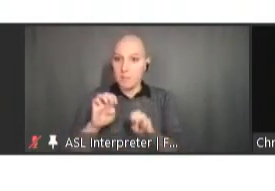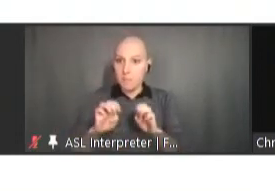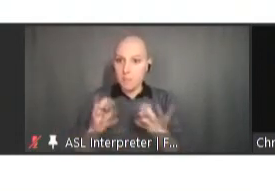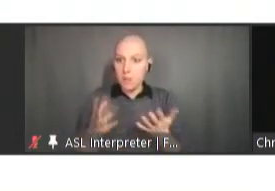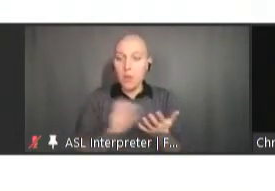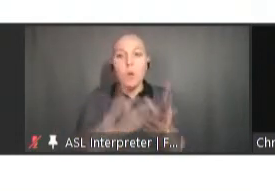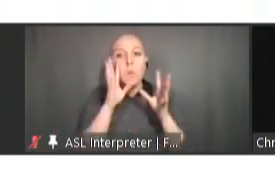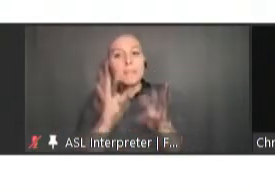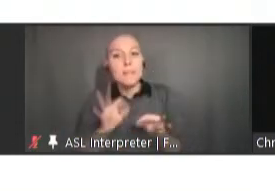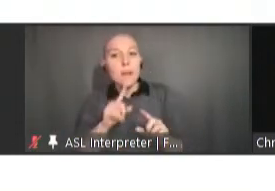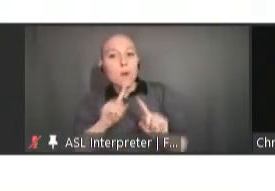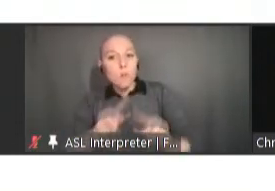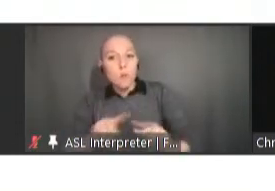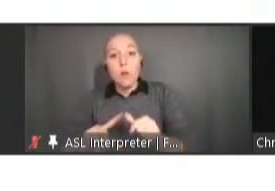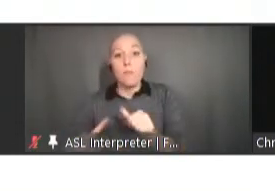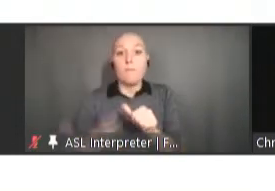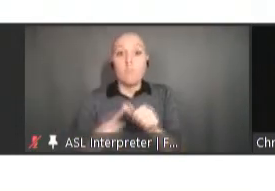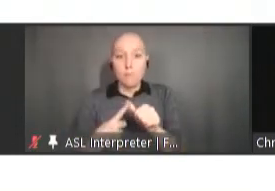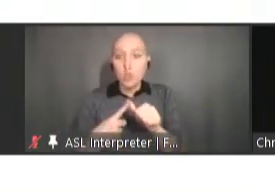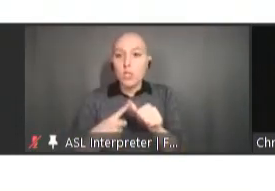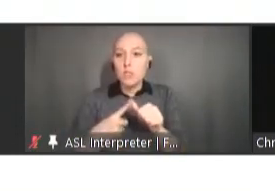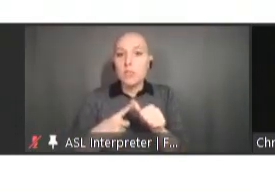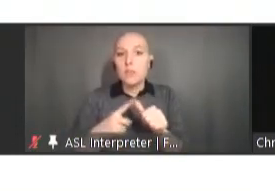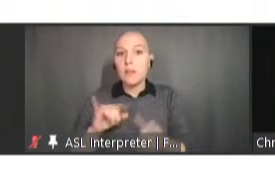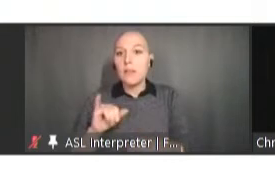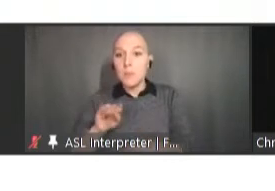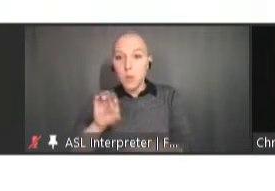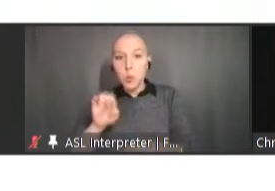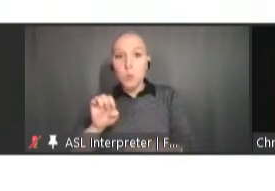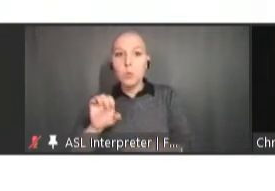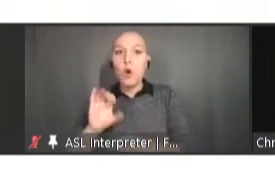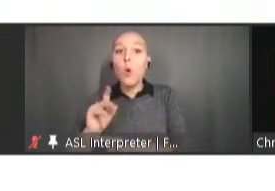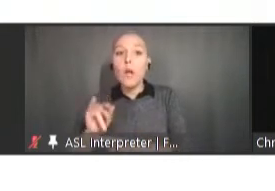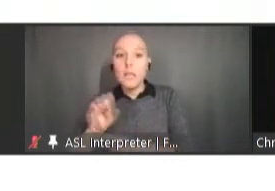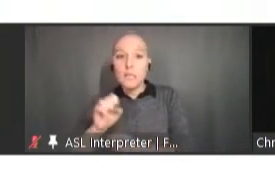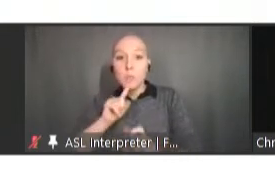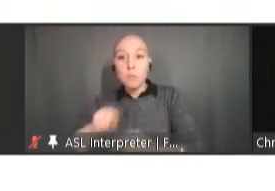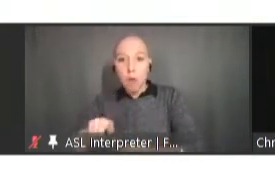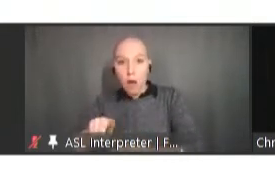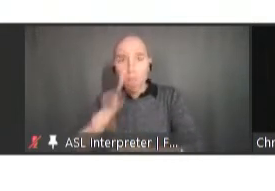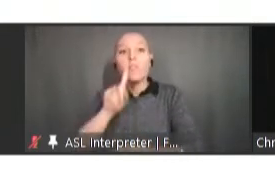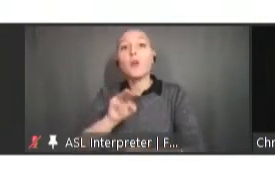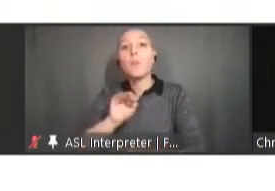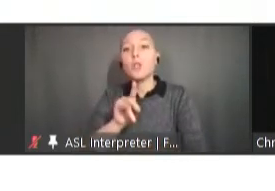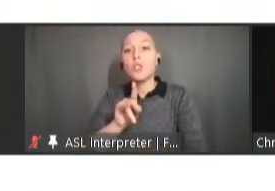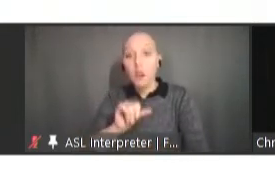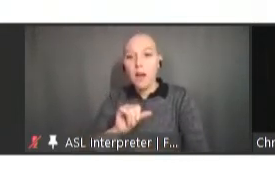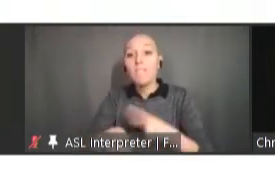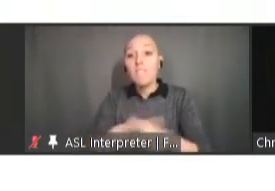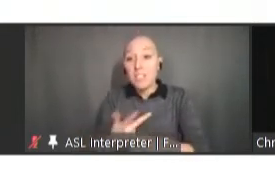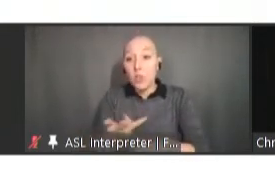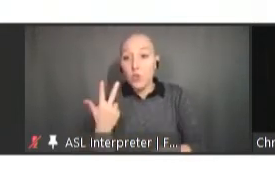immune correlates results for the Moderna vaccine phase 3 study as a preprint posted on August 9th.